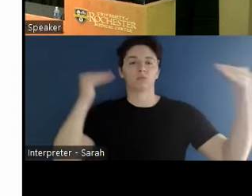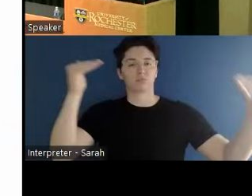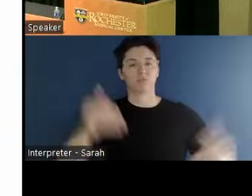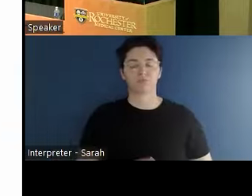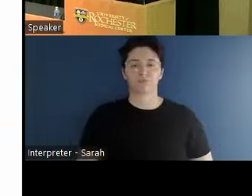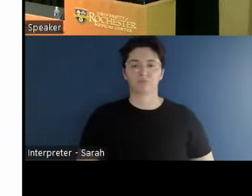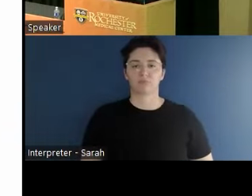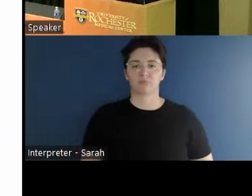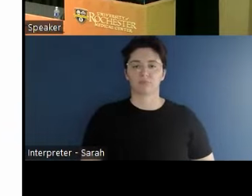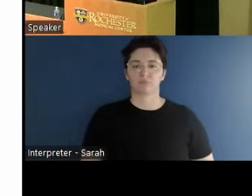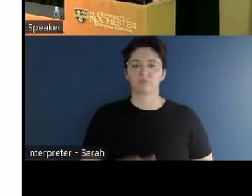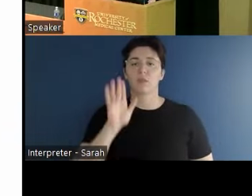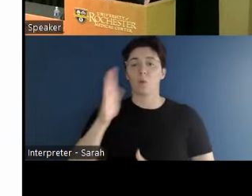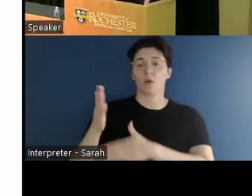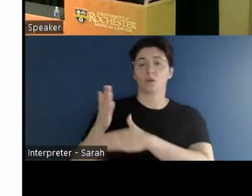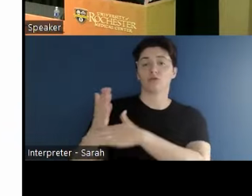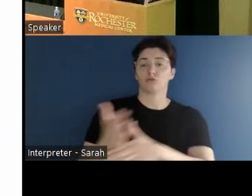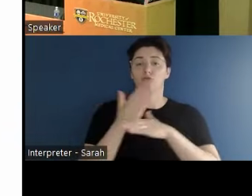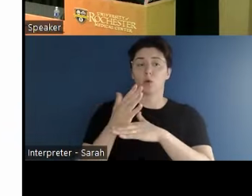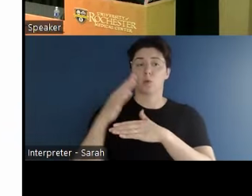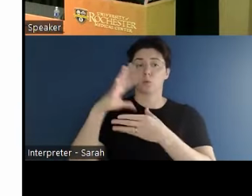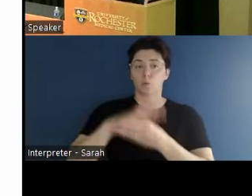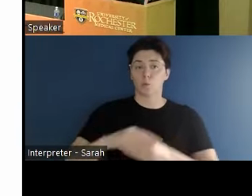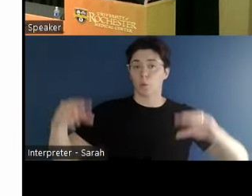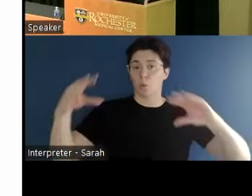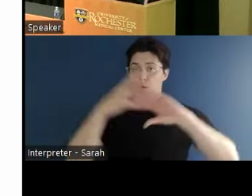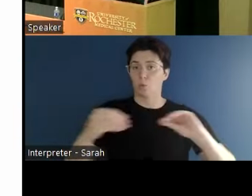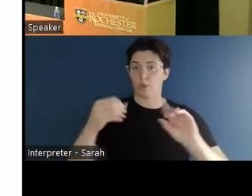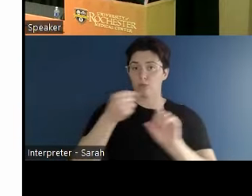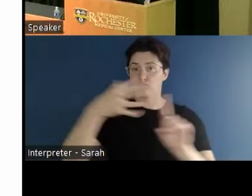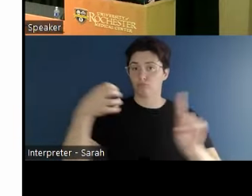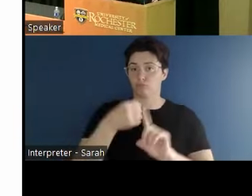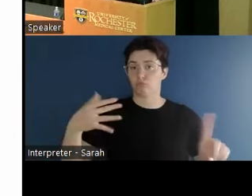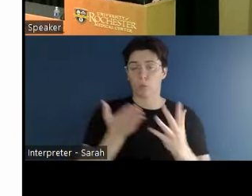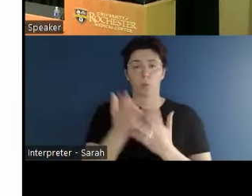um I'll be sharing stories about a few of these patients throughout the presentation and I'd like